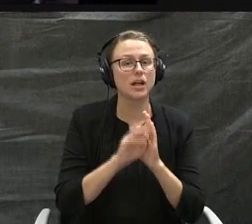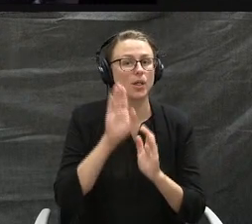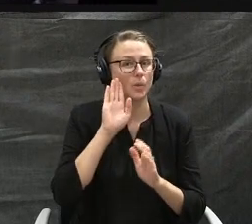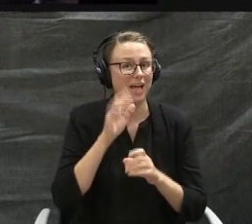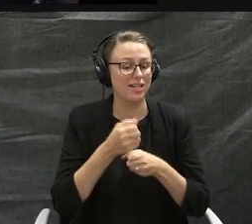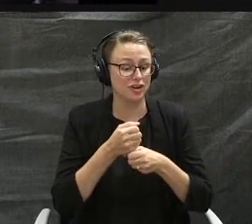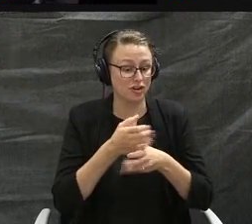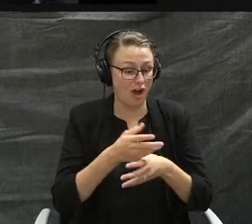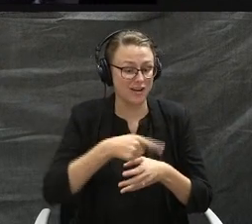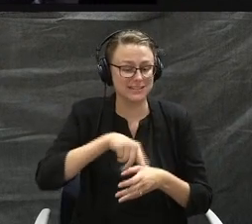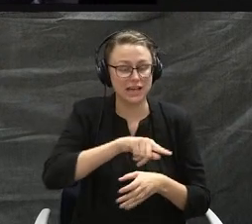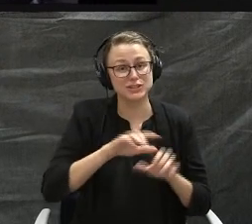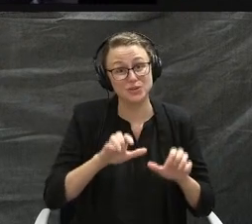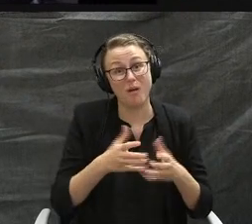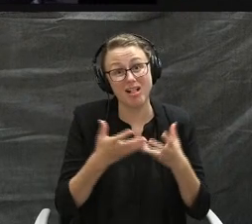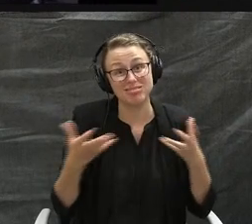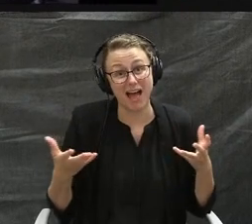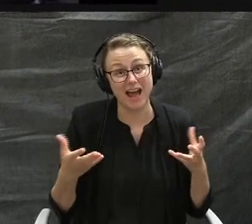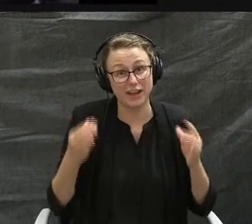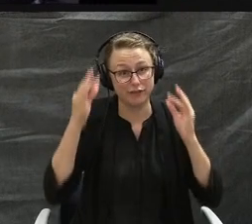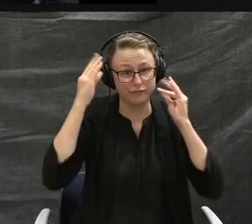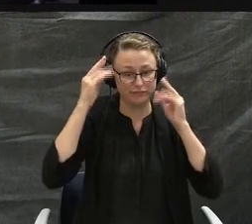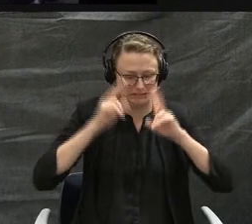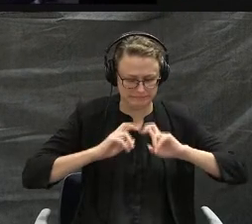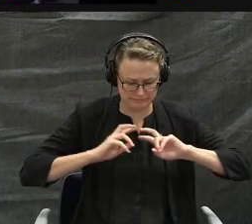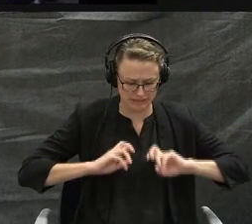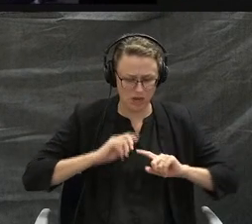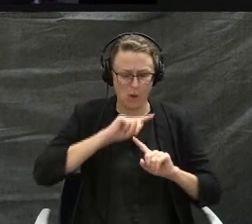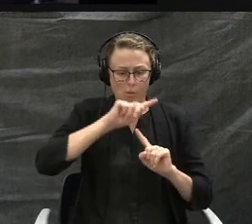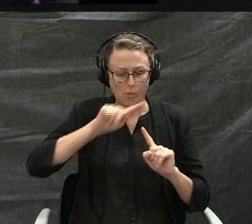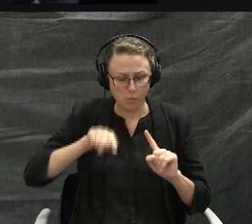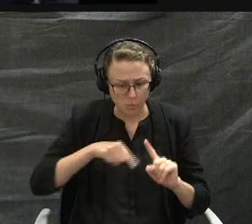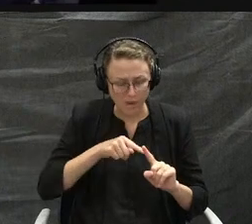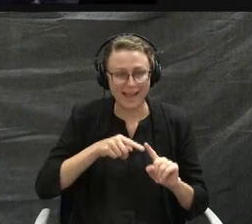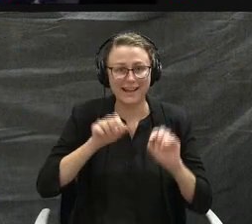reflecting on a when are we able to implement MD etch